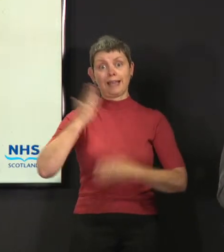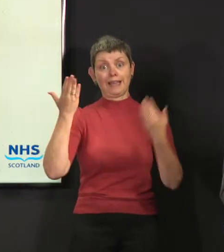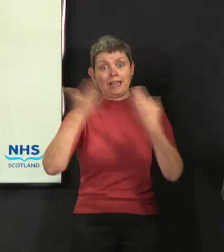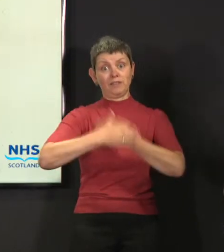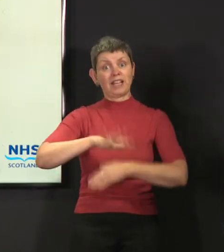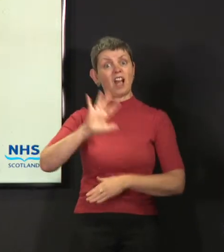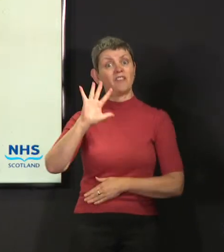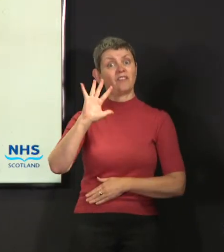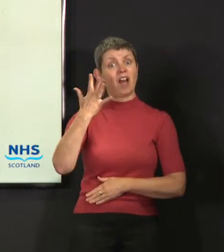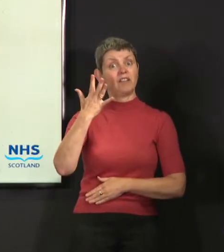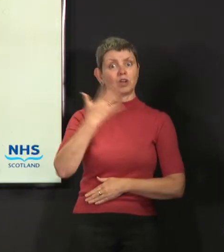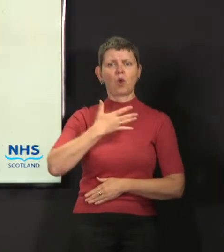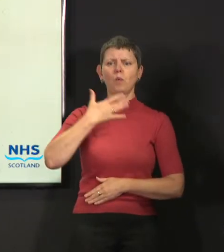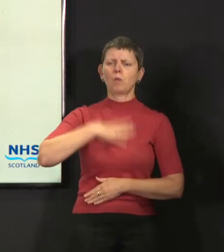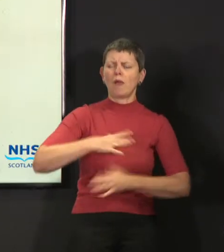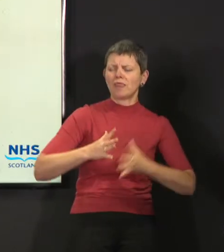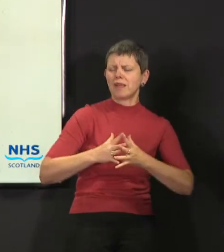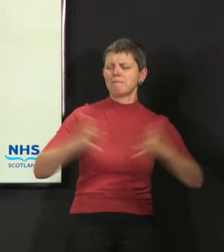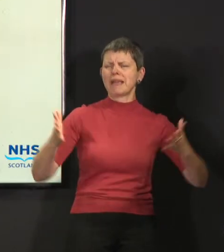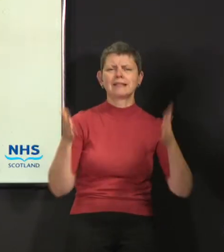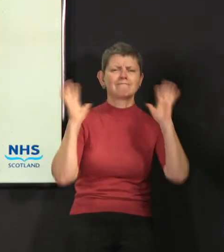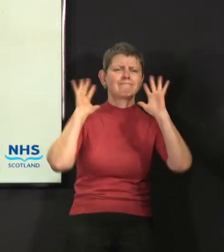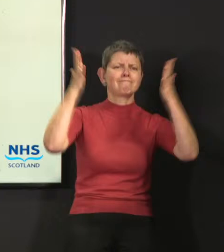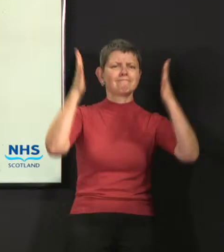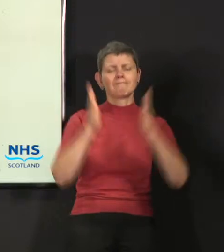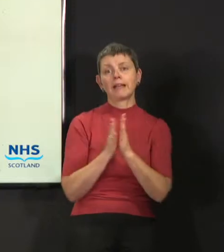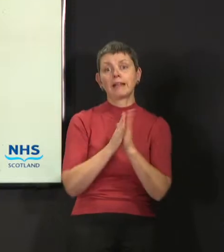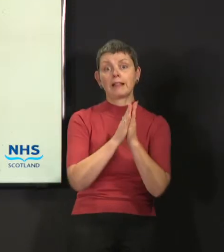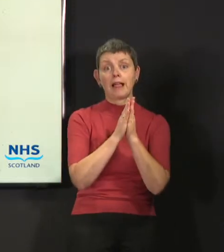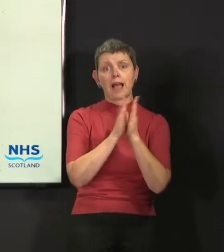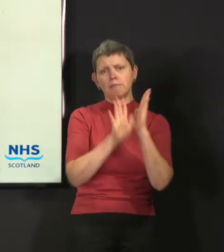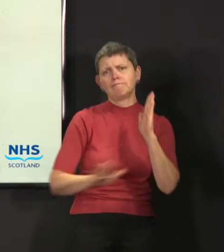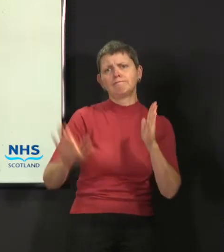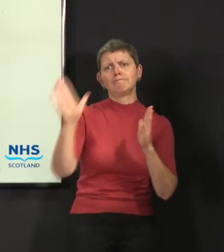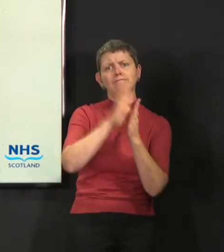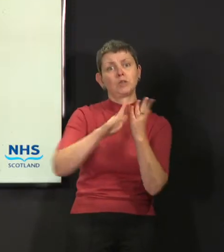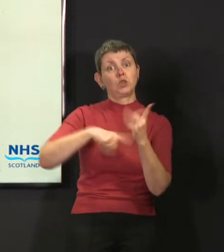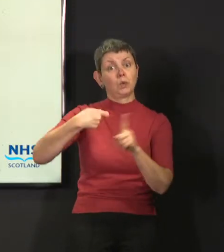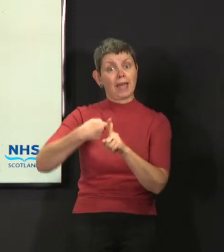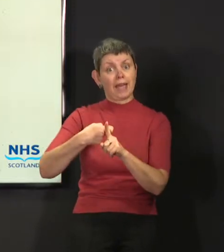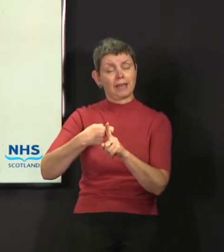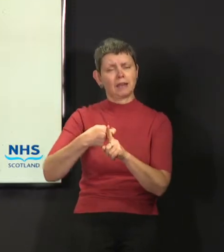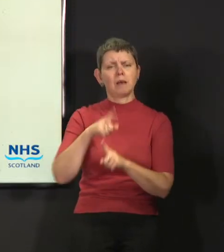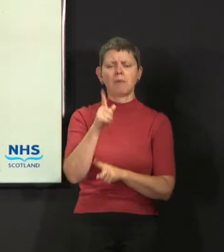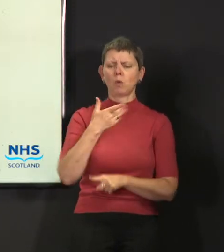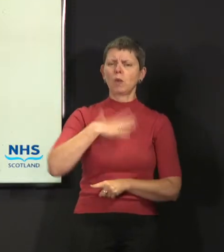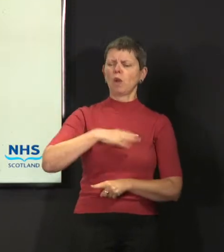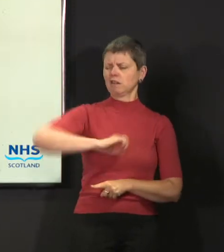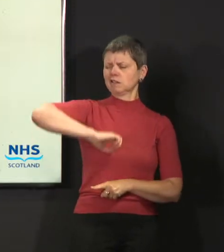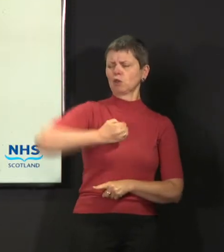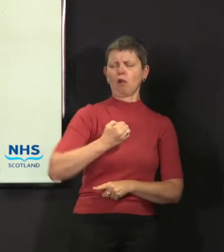want to have the biggest and loudest clap yet, across the whole of the UK but we want Scotland's clap to be louder than